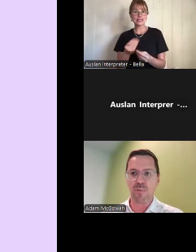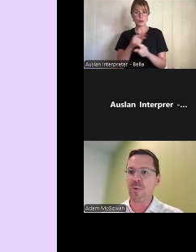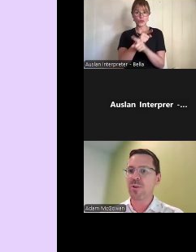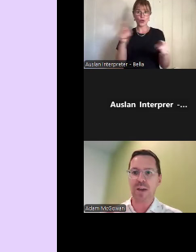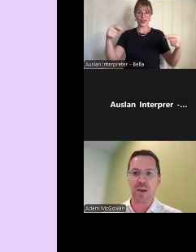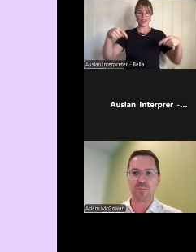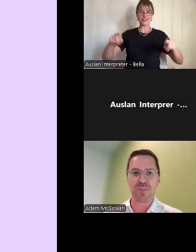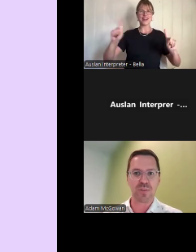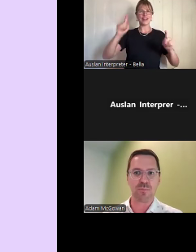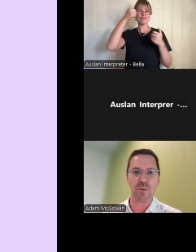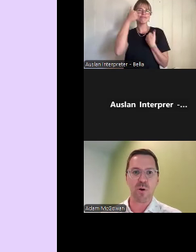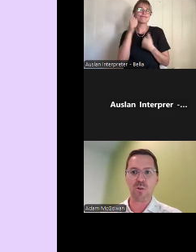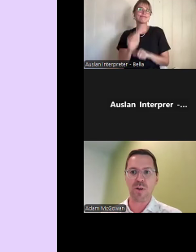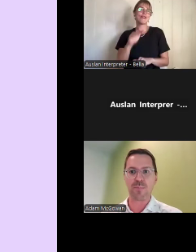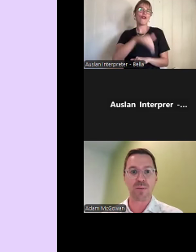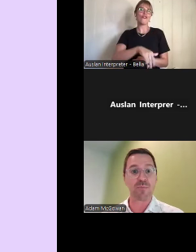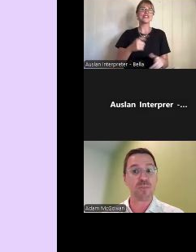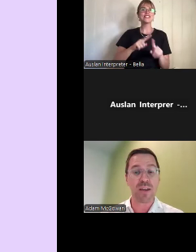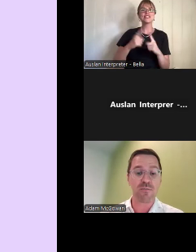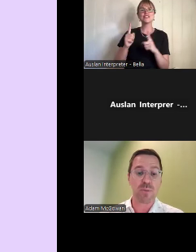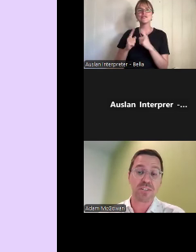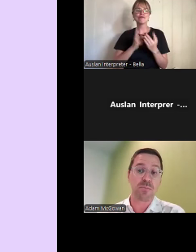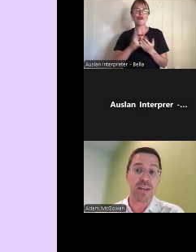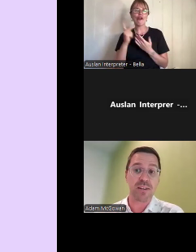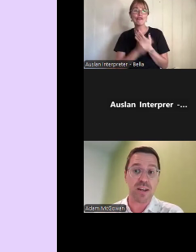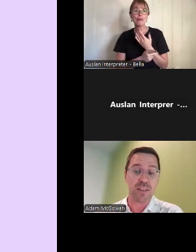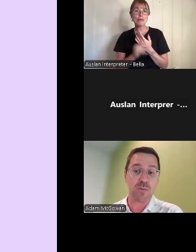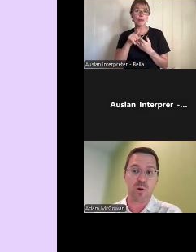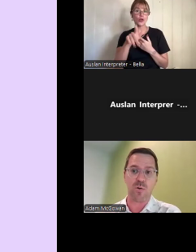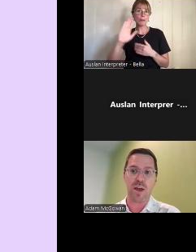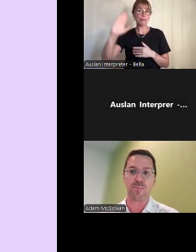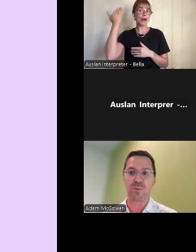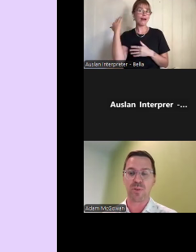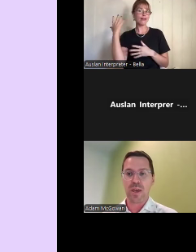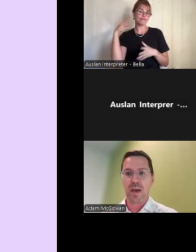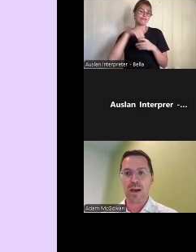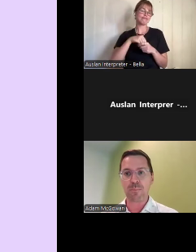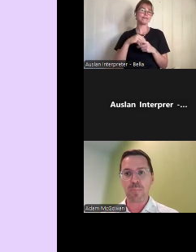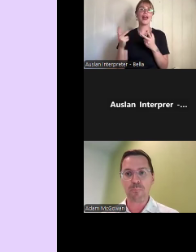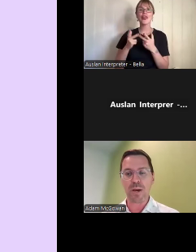familiar perhaps with some of the programs, some of you may have participated in other programs but